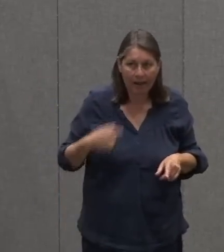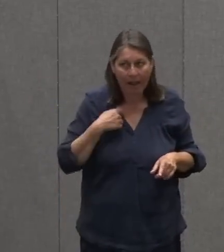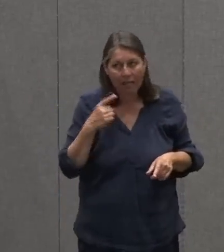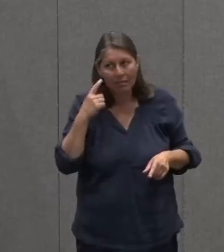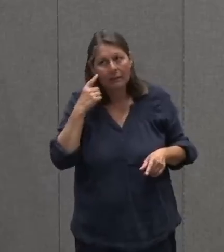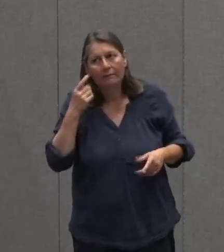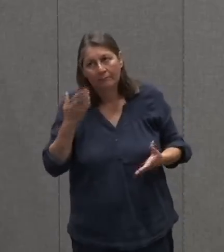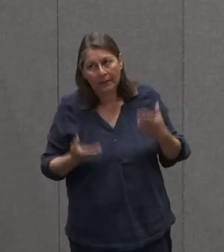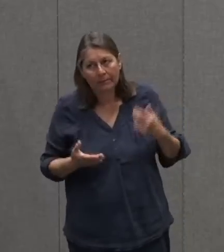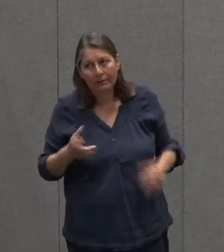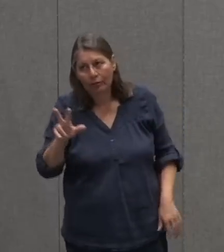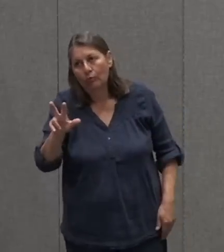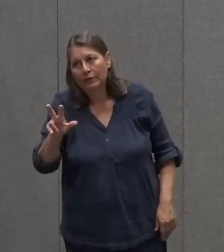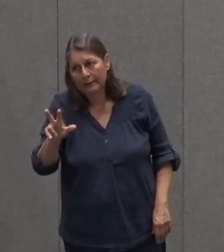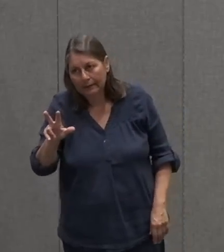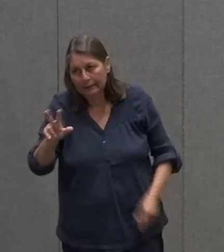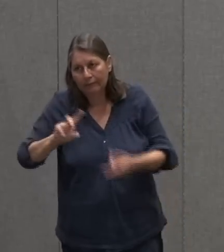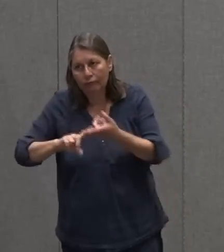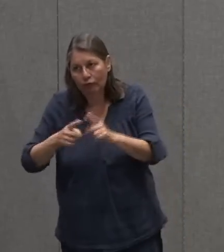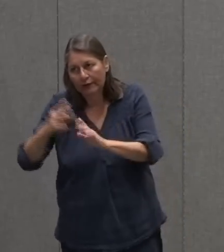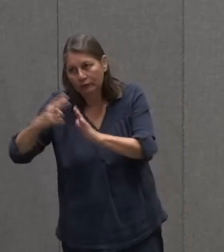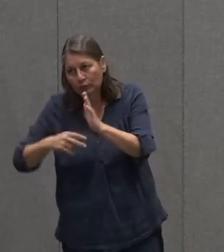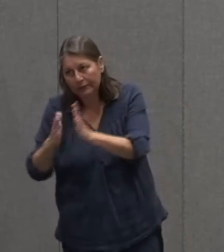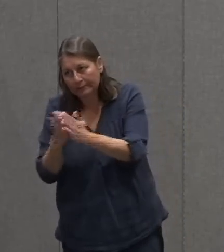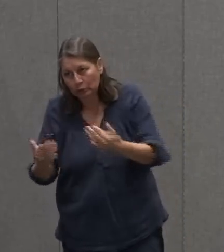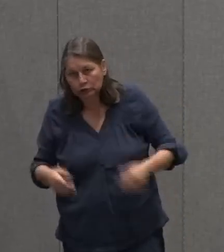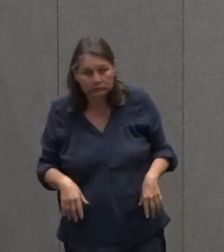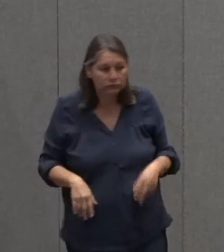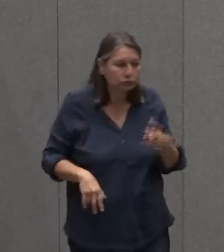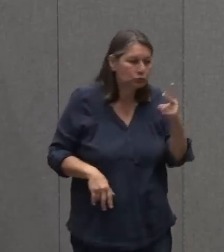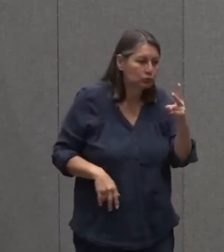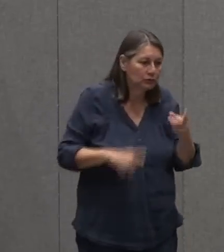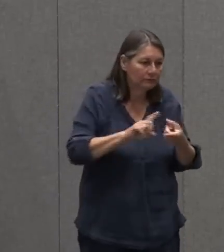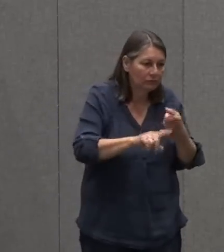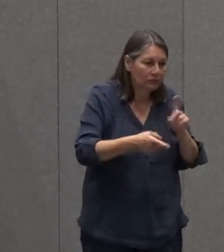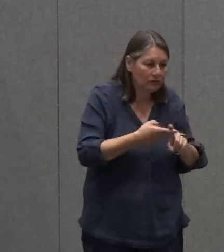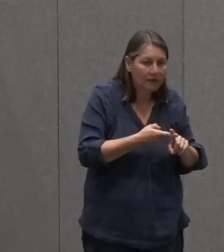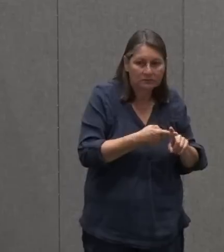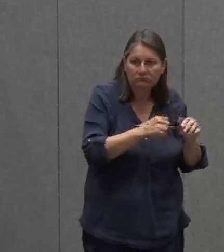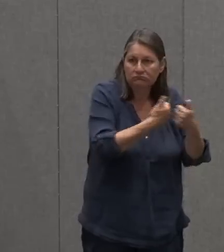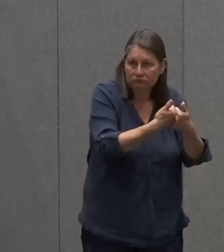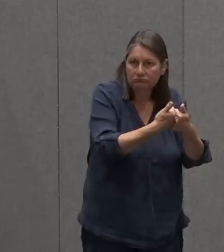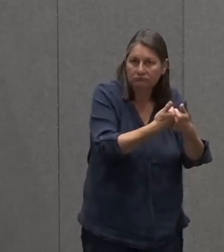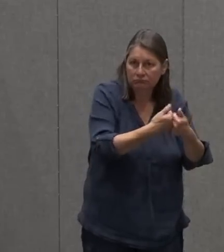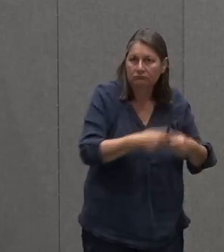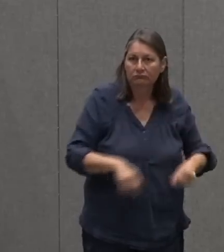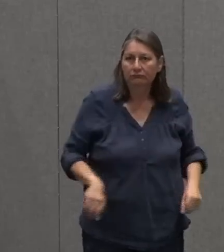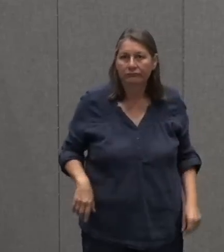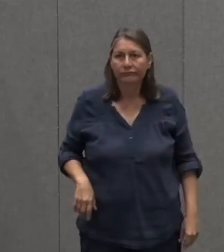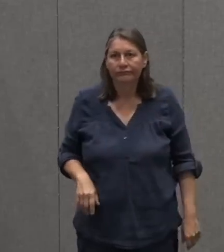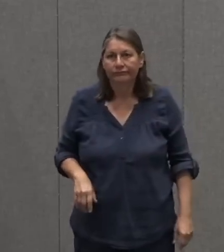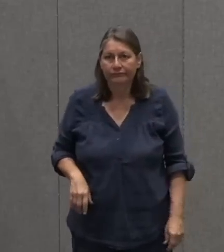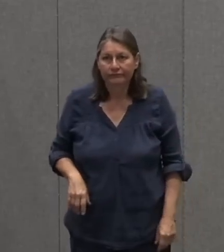maybe reading books and maybe two friends, you know that are playing board games because that would make sense.